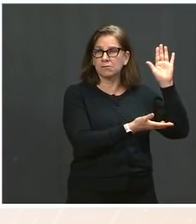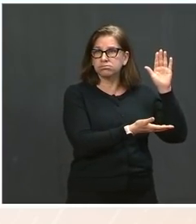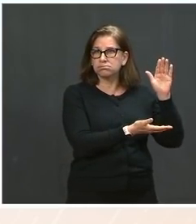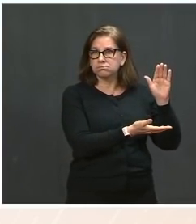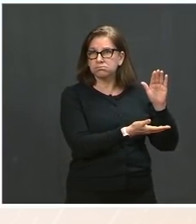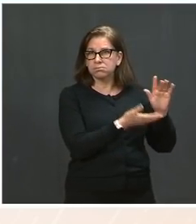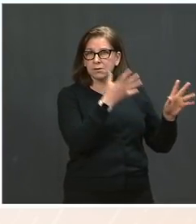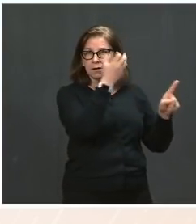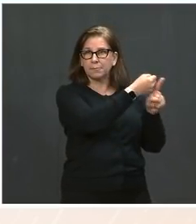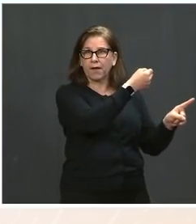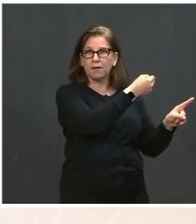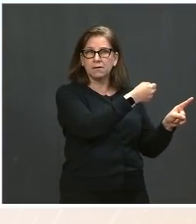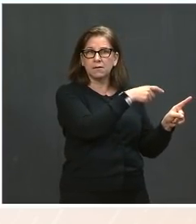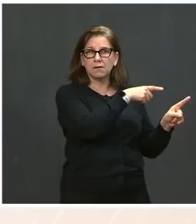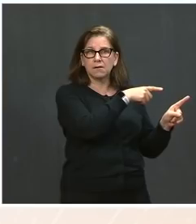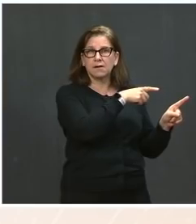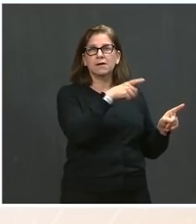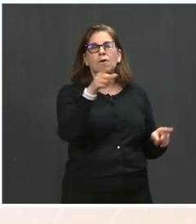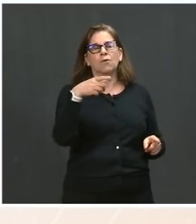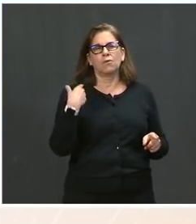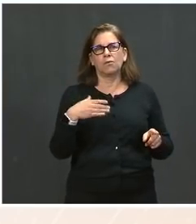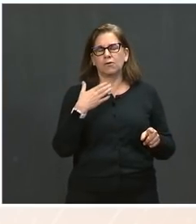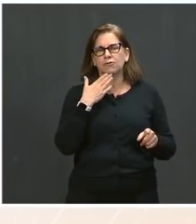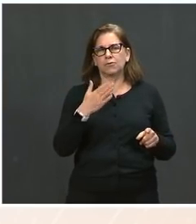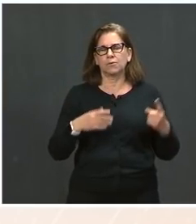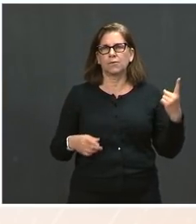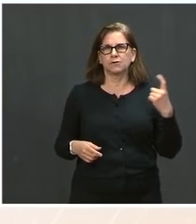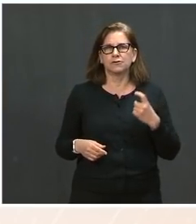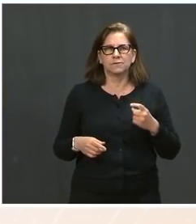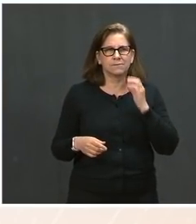is very specifically targeting communities